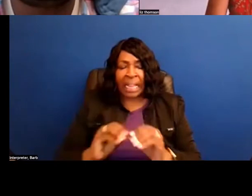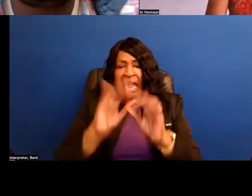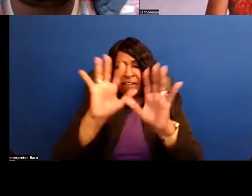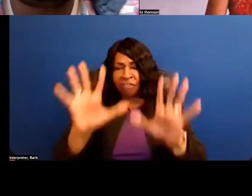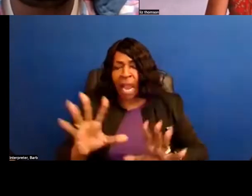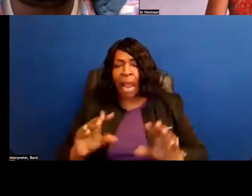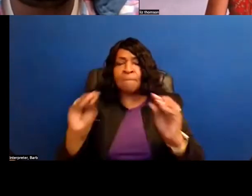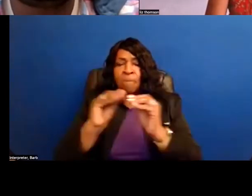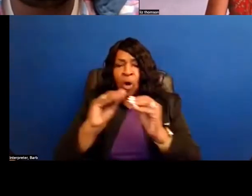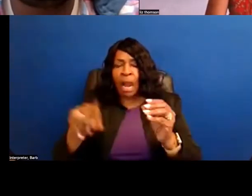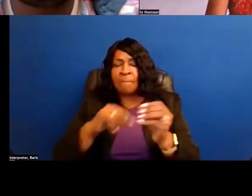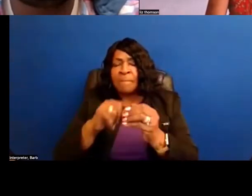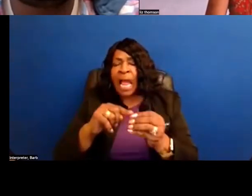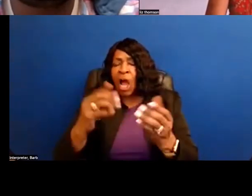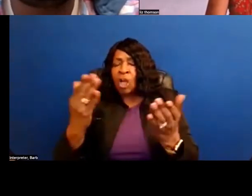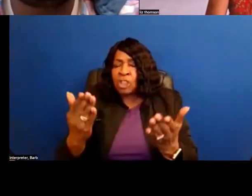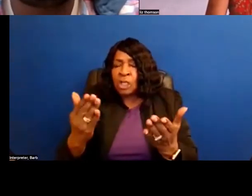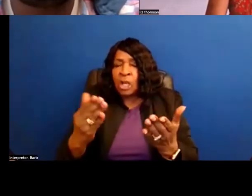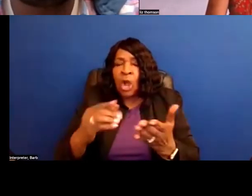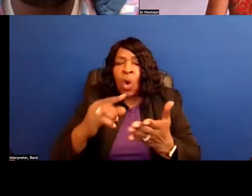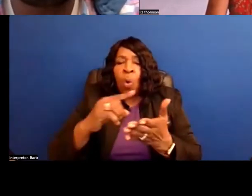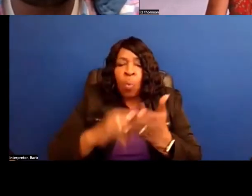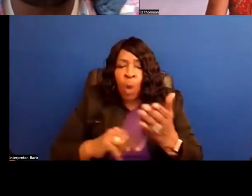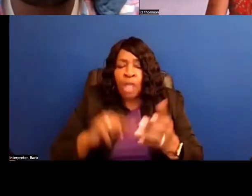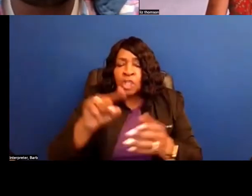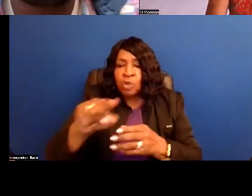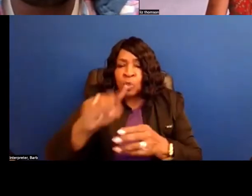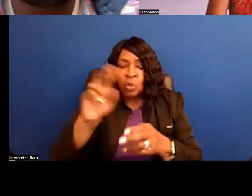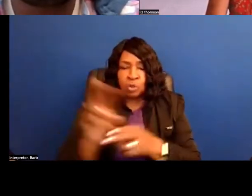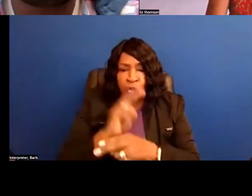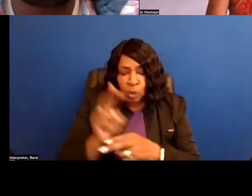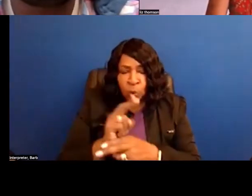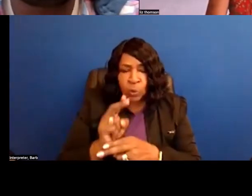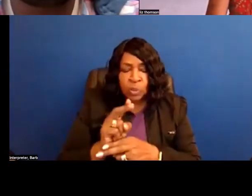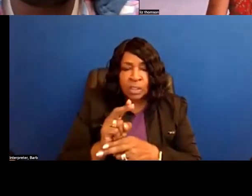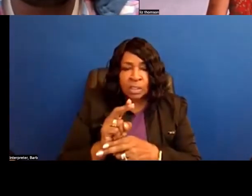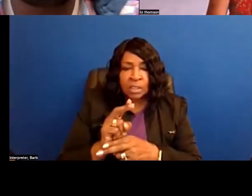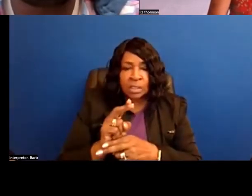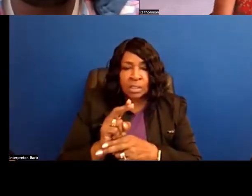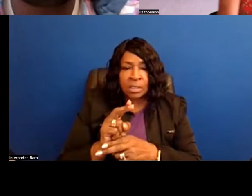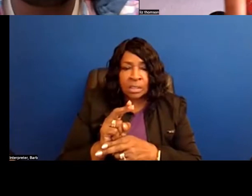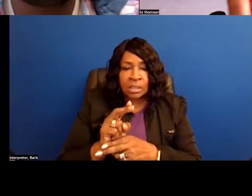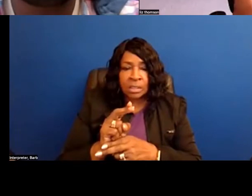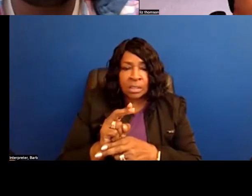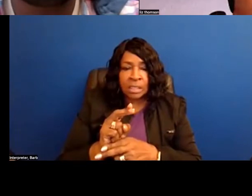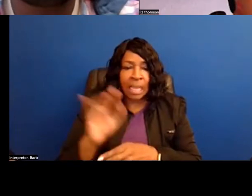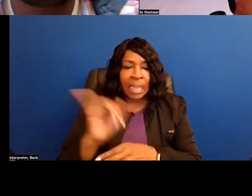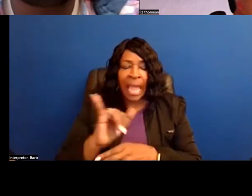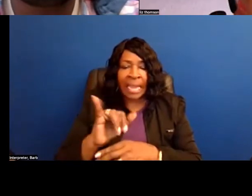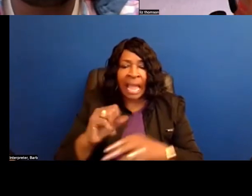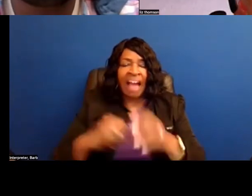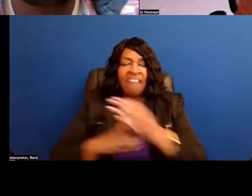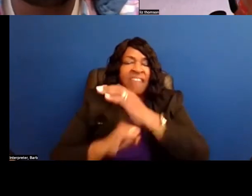what you use to as a foundation to original research